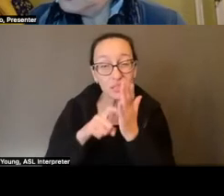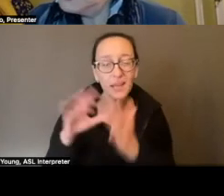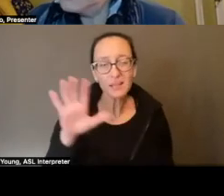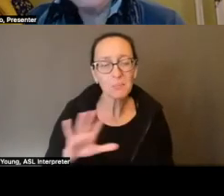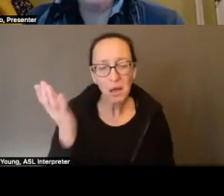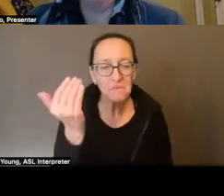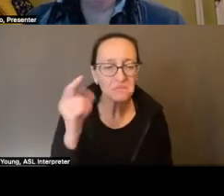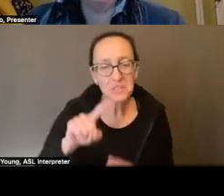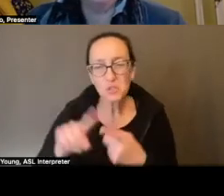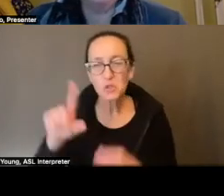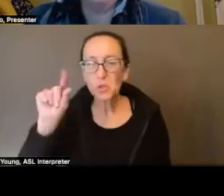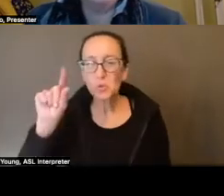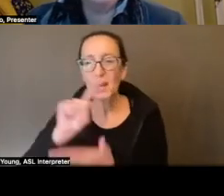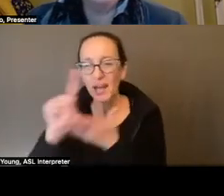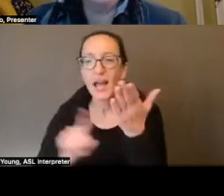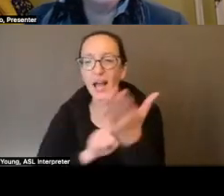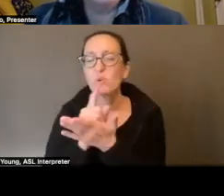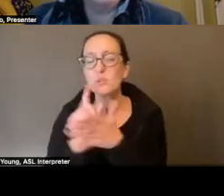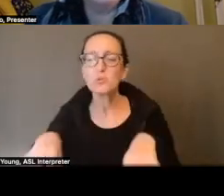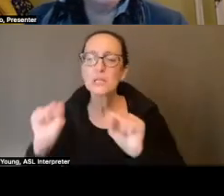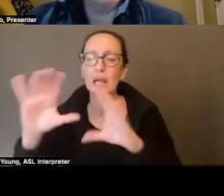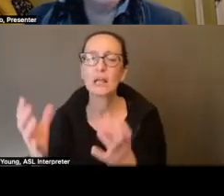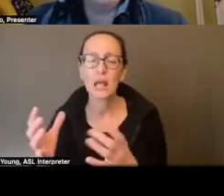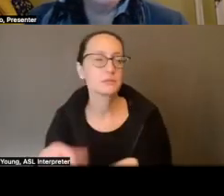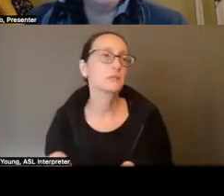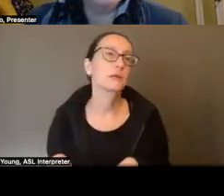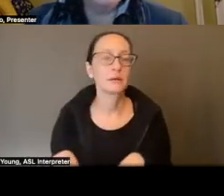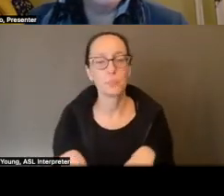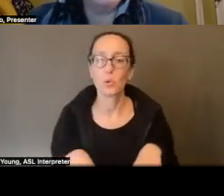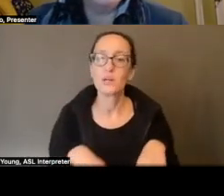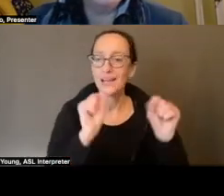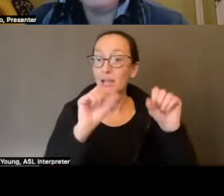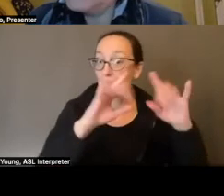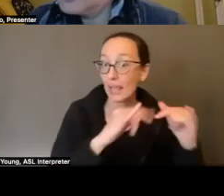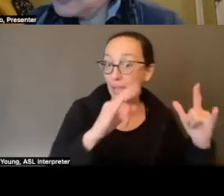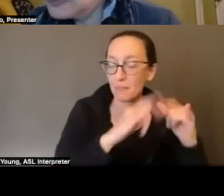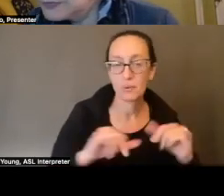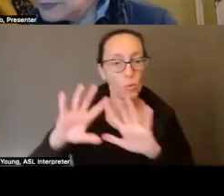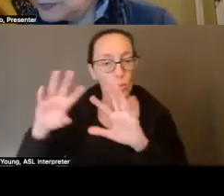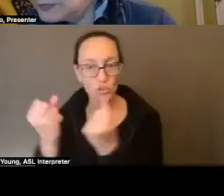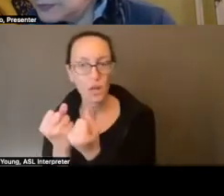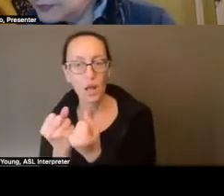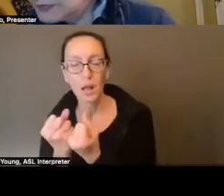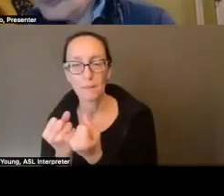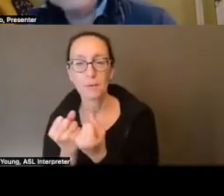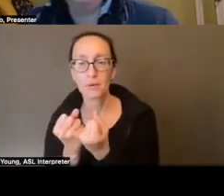So you could go to a cue camp or a workshop and you could take a beginner class